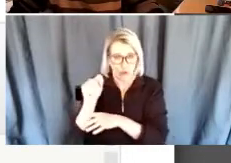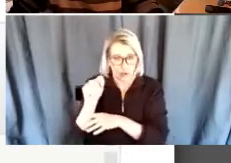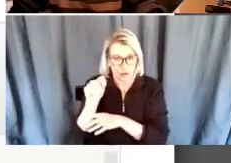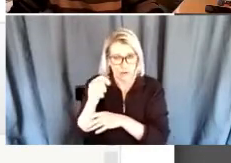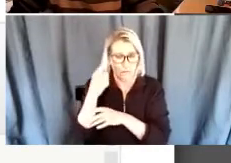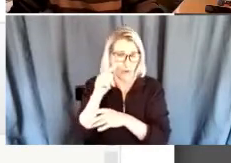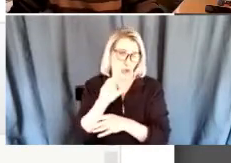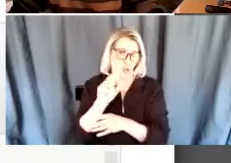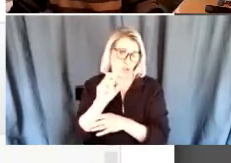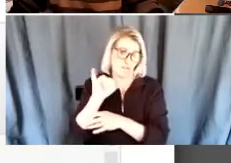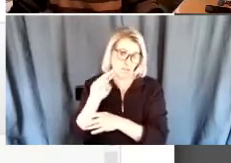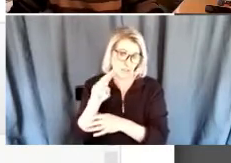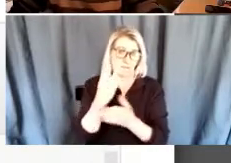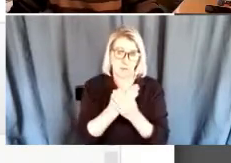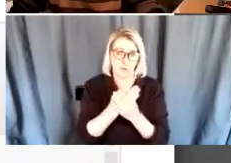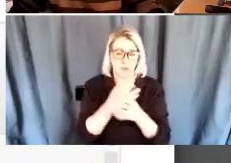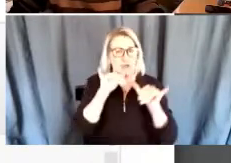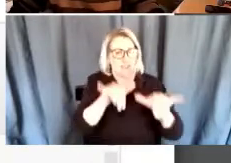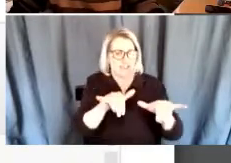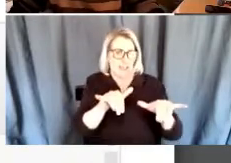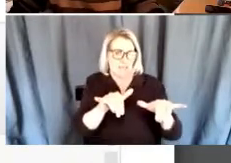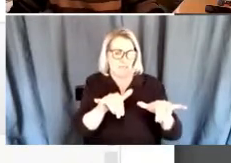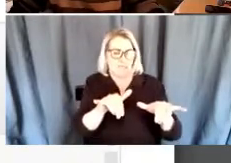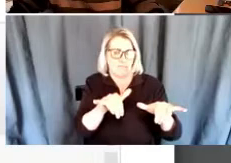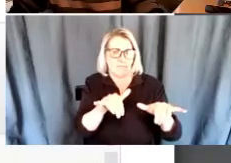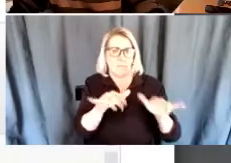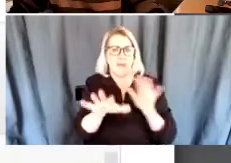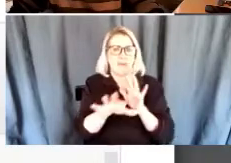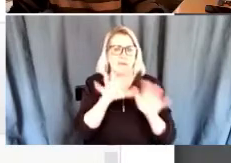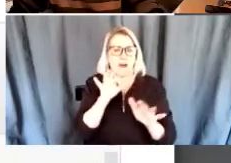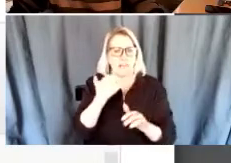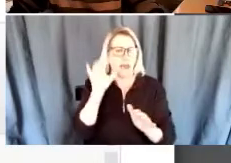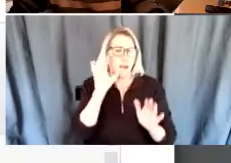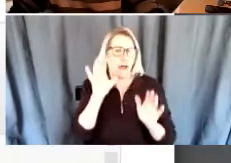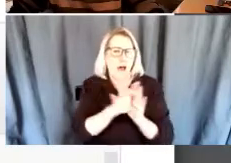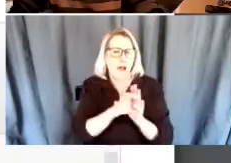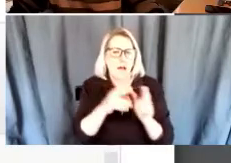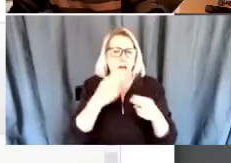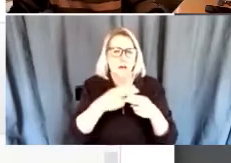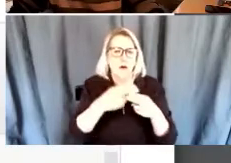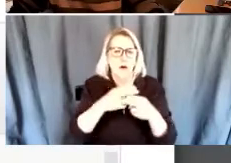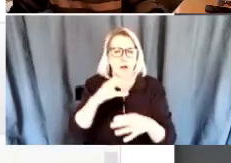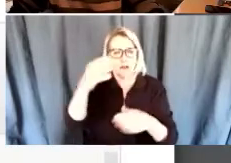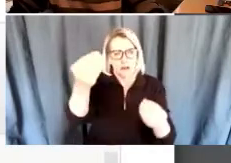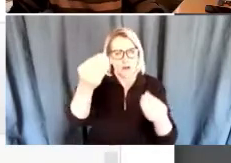there and you will find this icon called "contained files" and then you click on that to upload